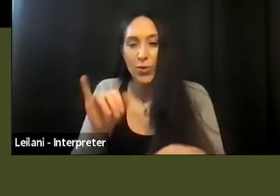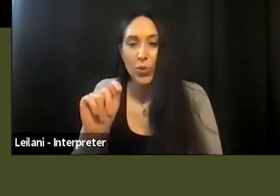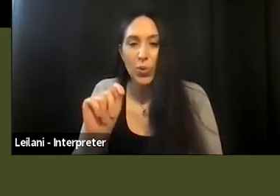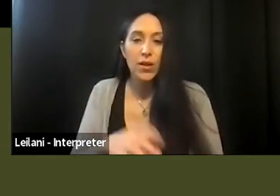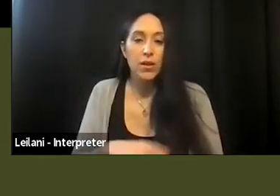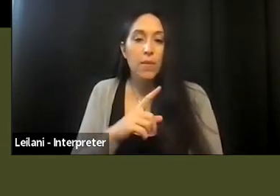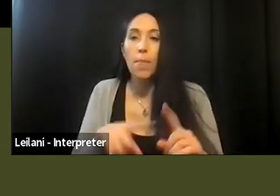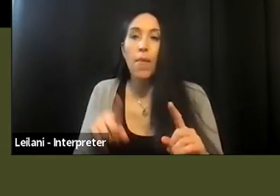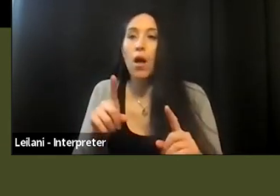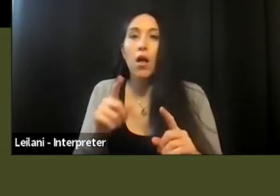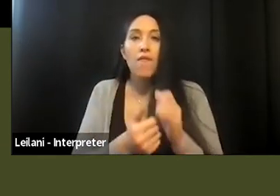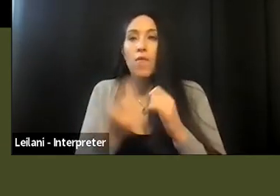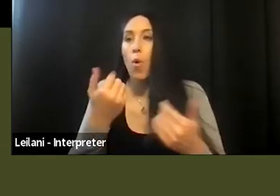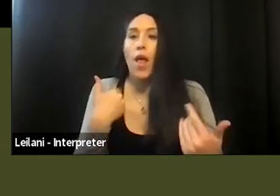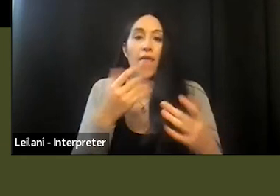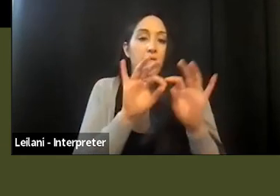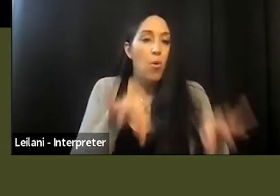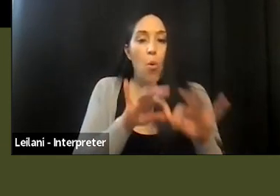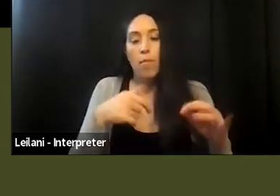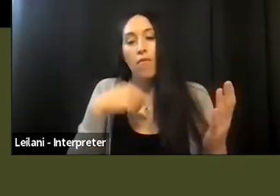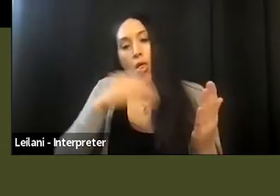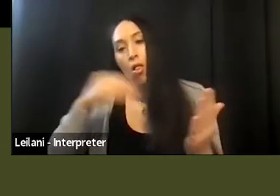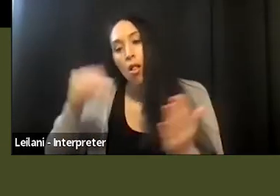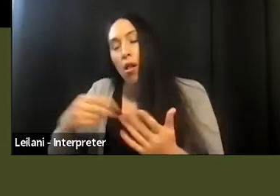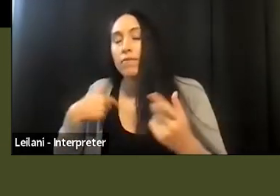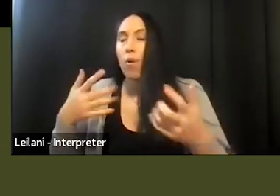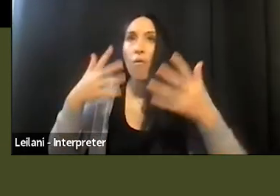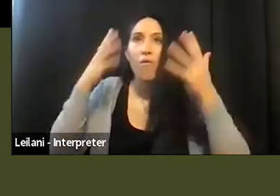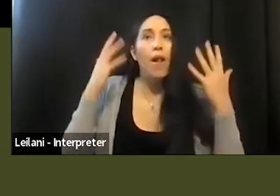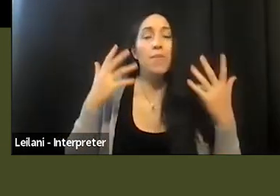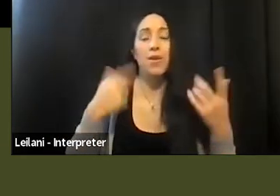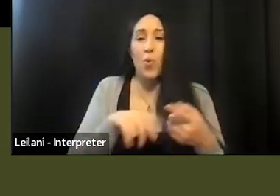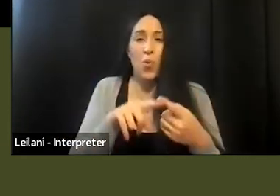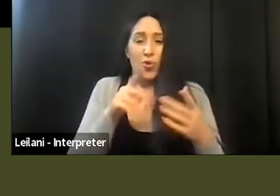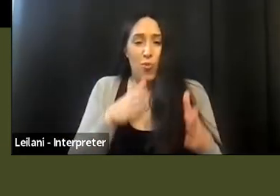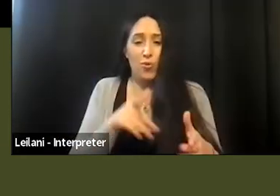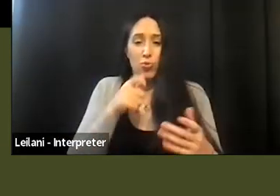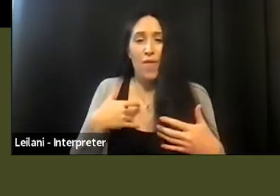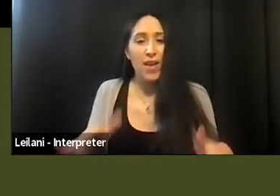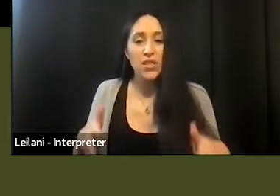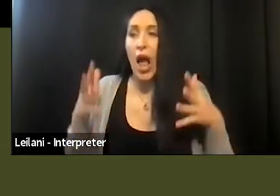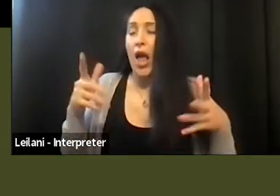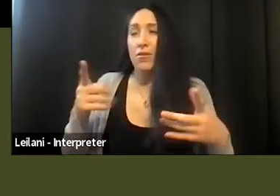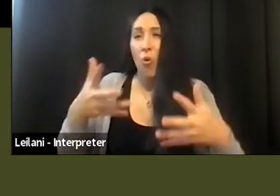that they want you to fill out. And then it becomes very overwhelming. And when you're a person with anxiety, of course, overwhelming things kind of shut you down.